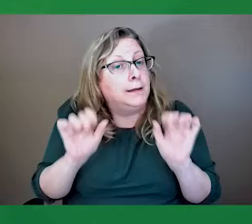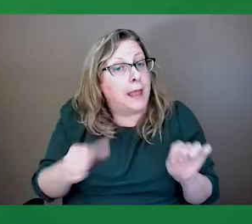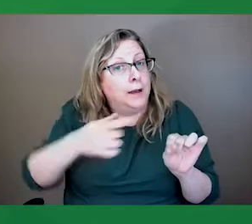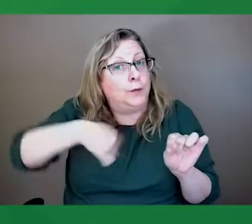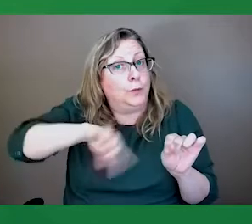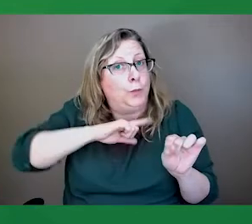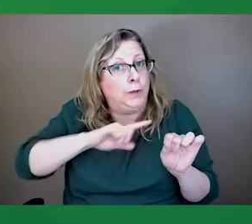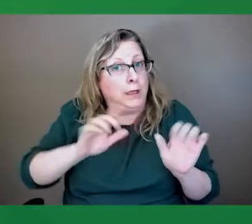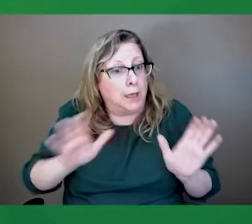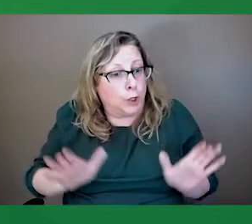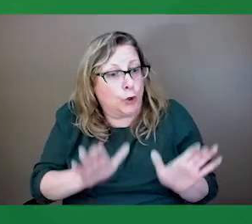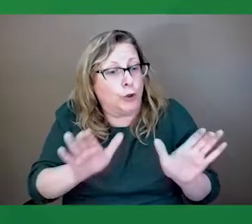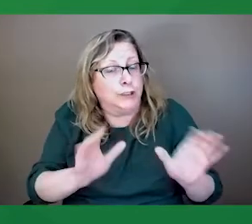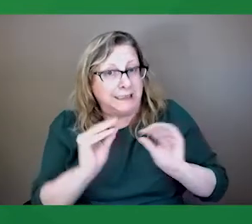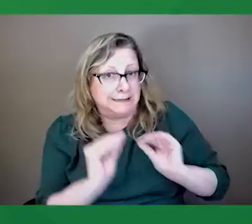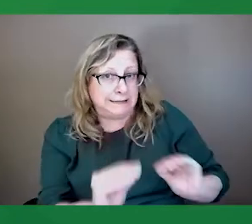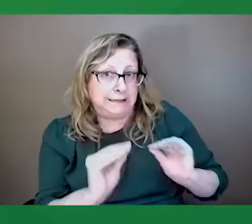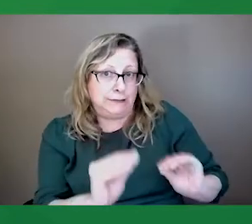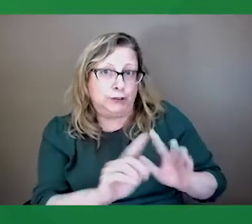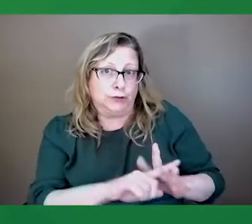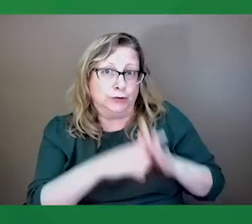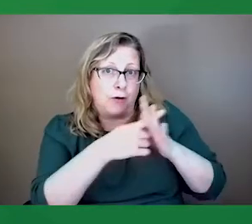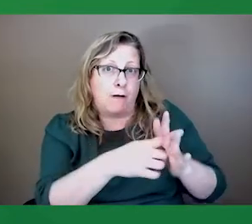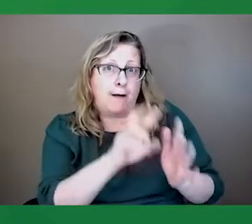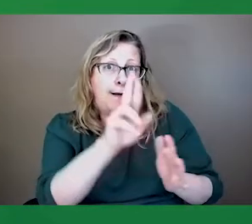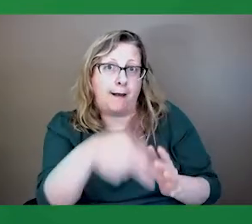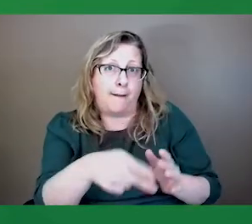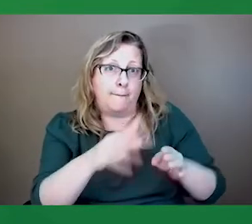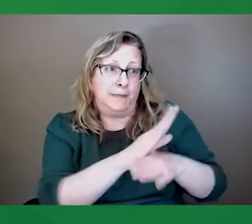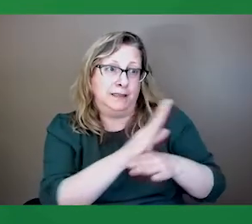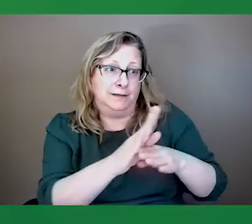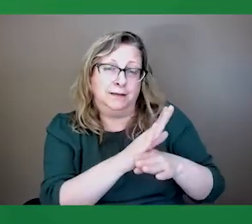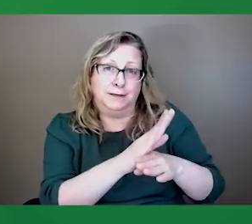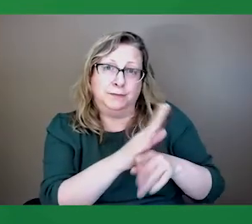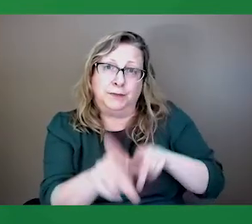In the startup world there's this concept of the chasm.